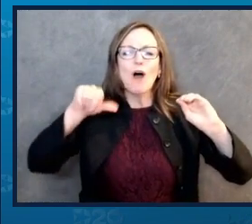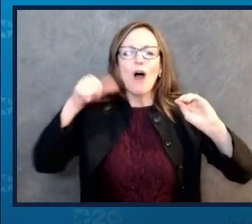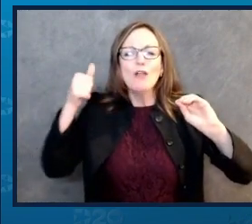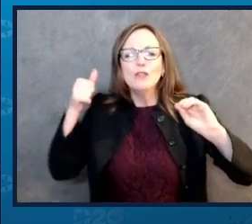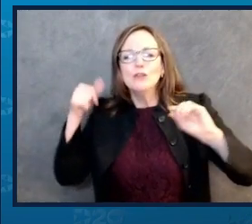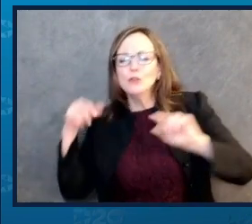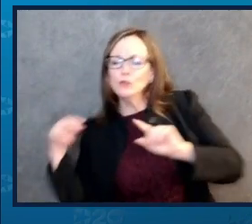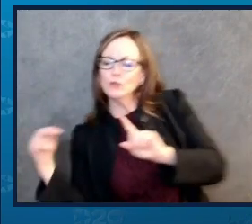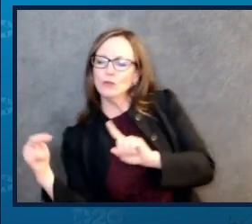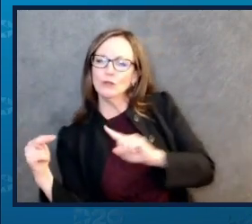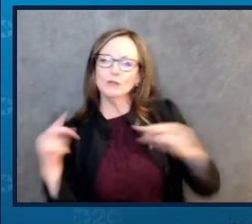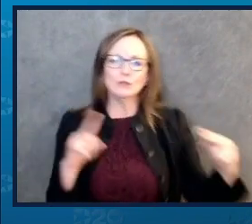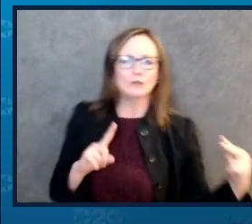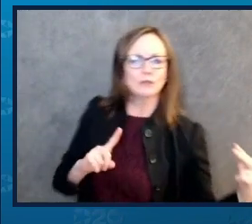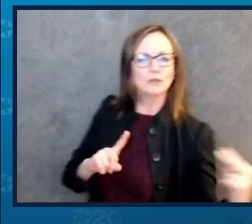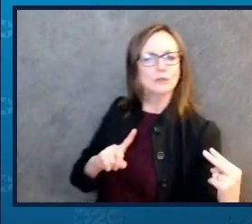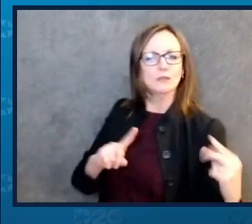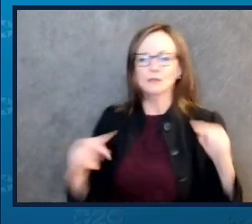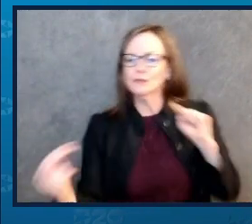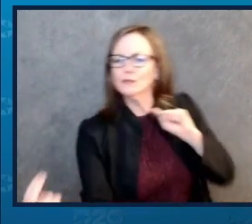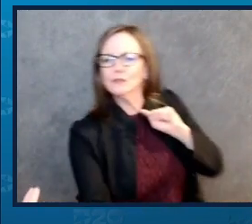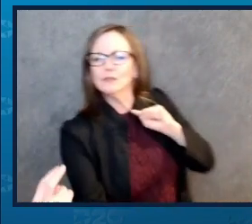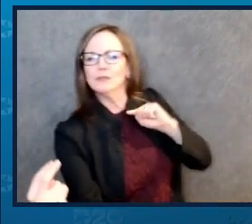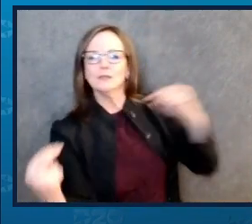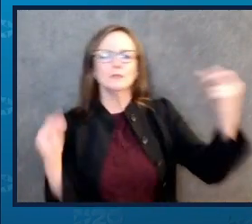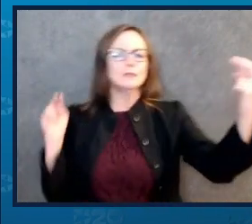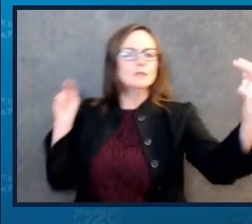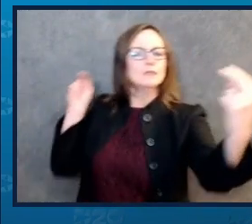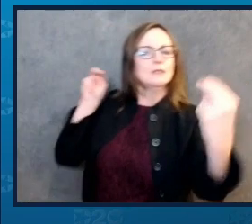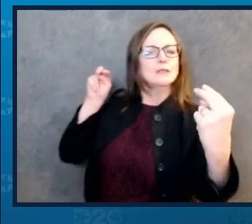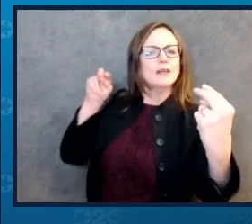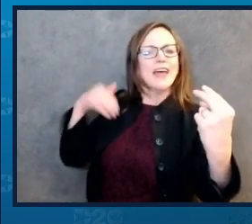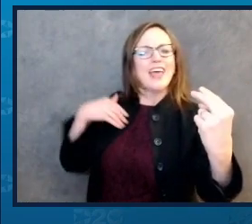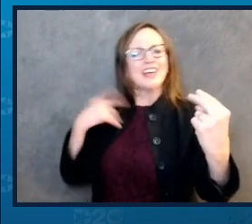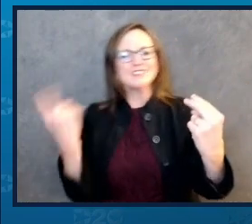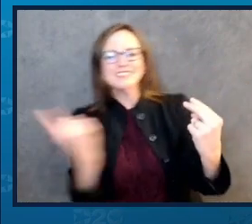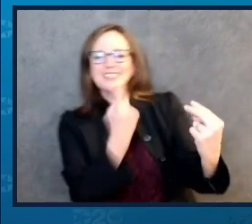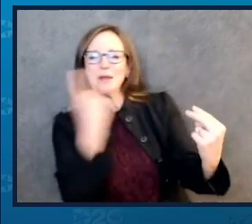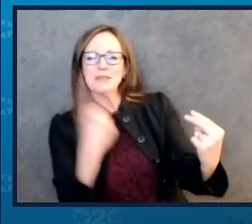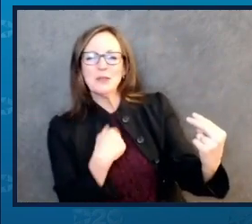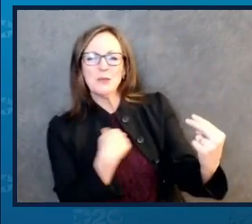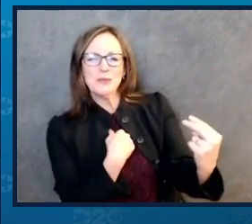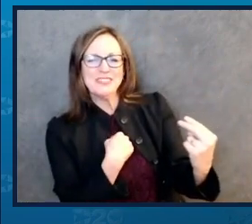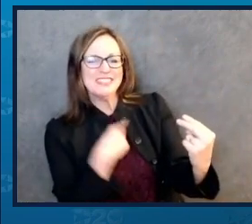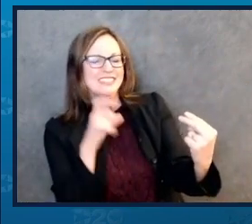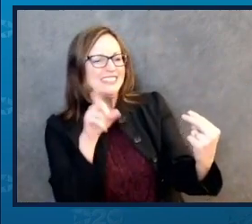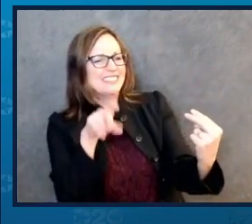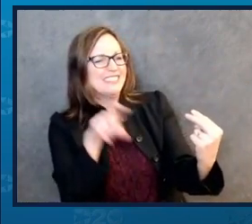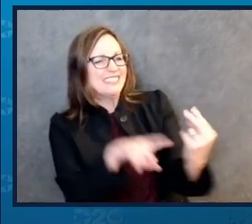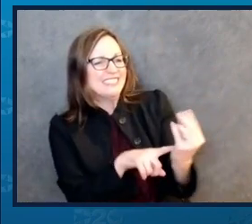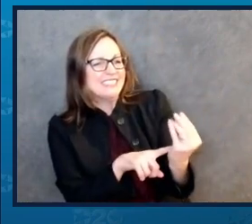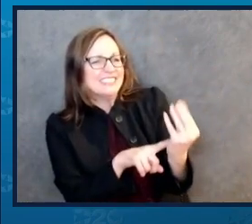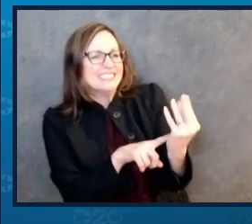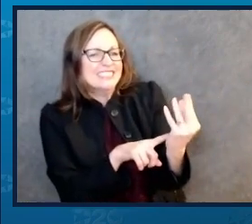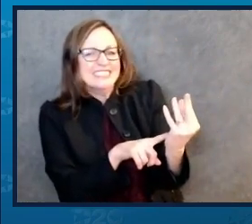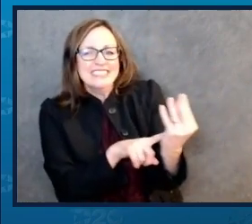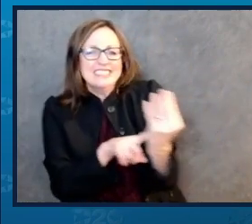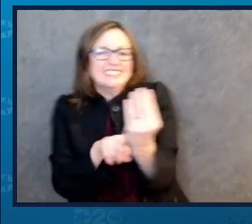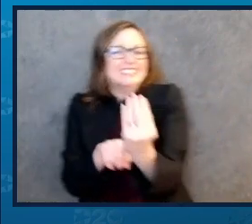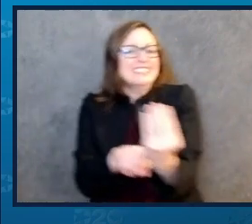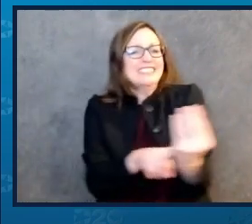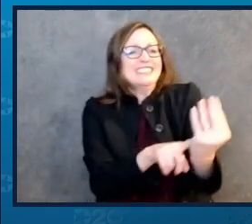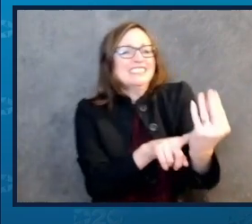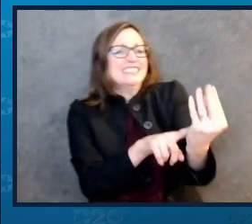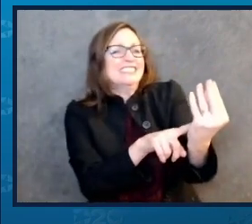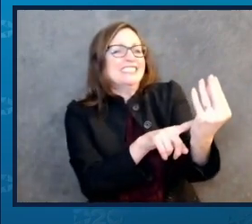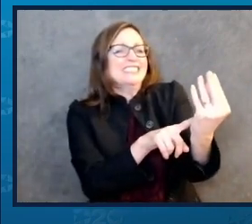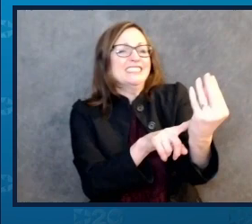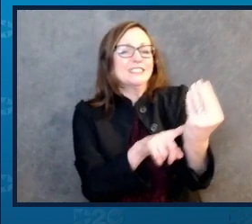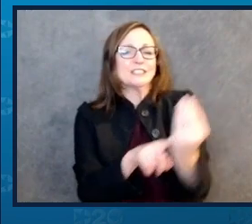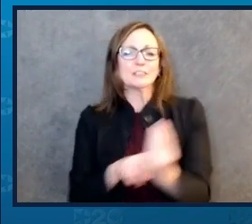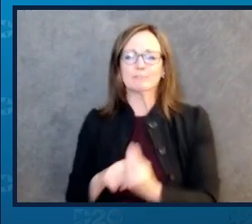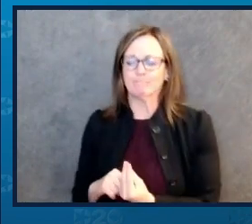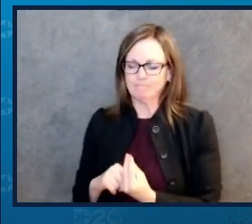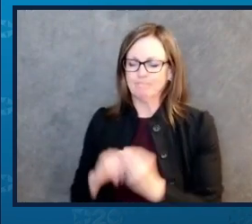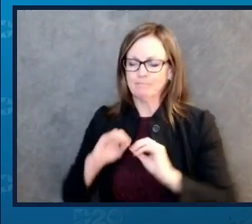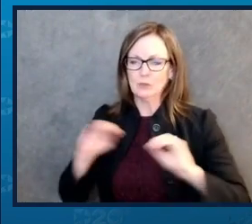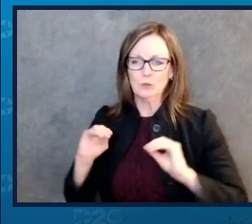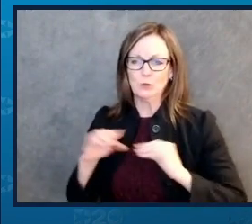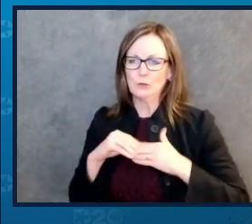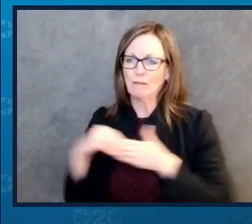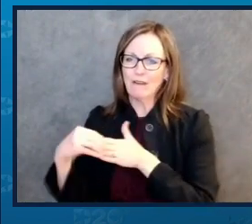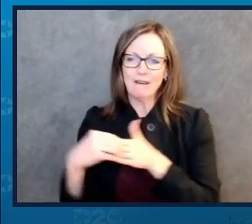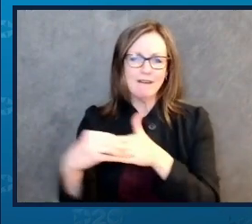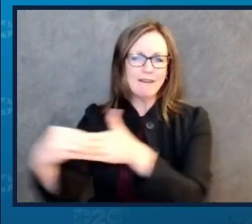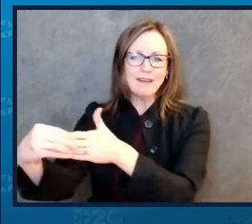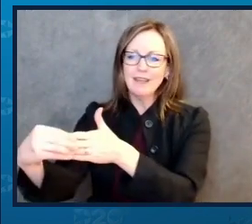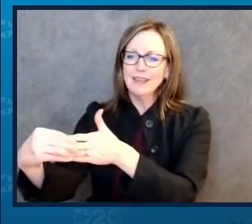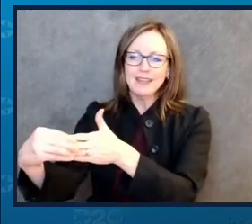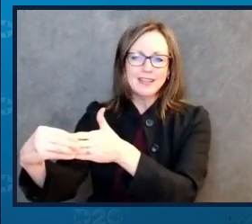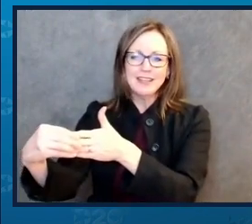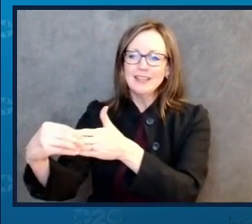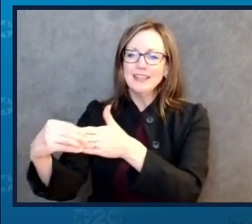EACH OTHER AND HOW WE TREAT EACH